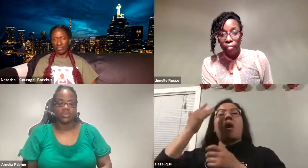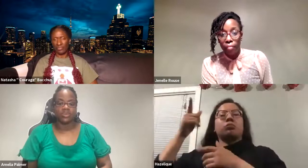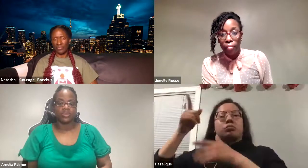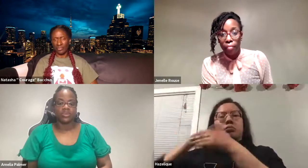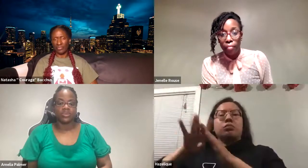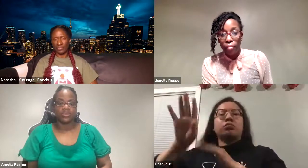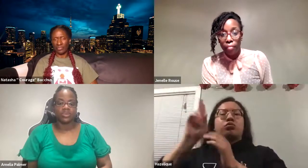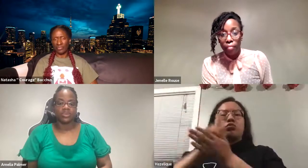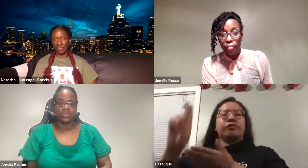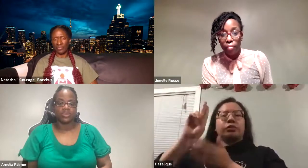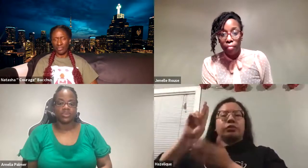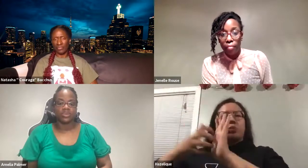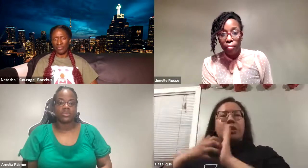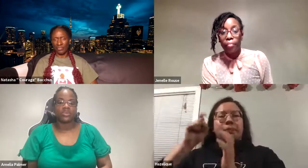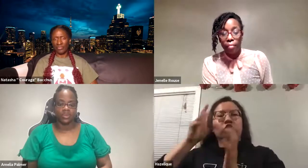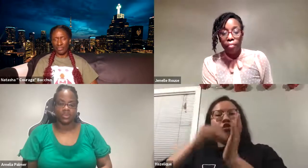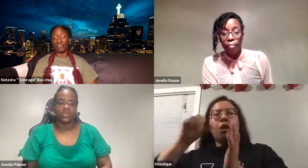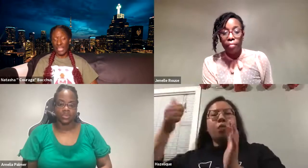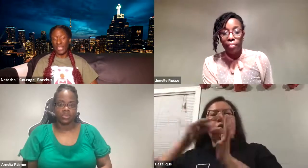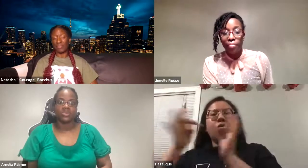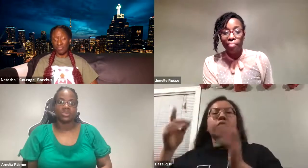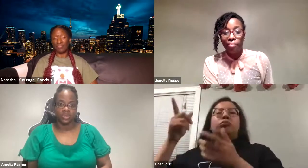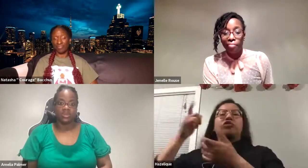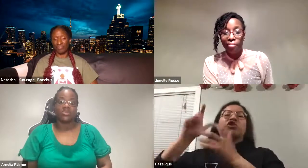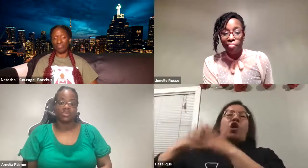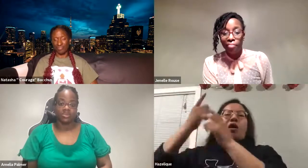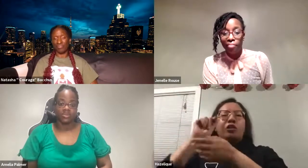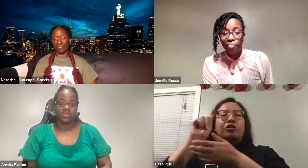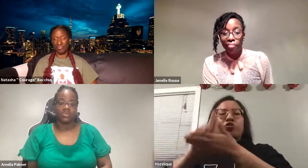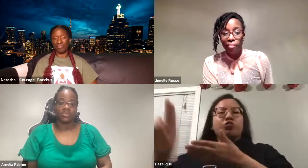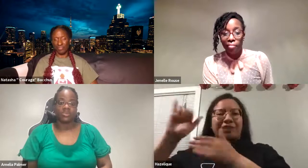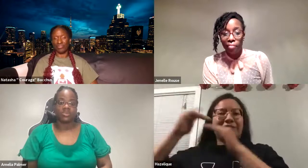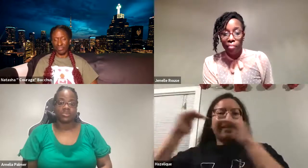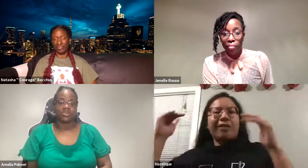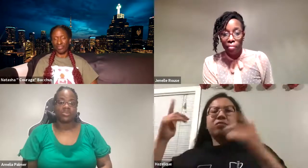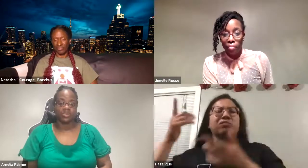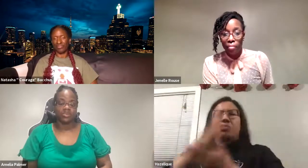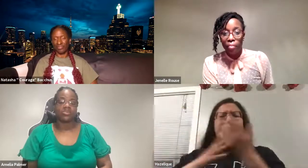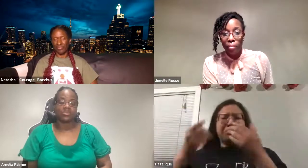other people take a language course in university perhaps and they decide to take another language